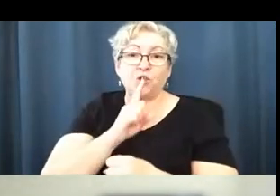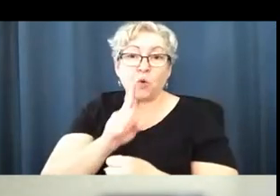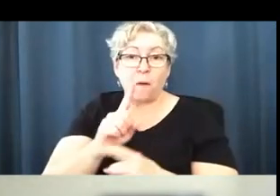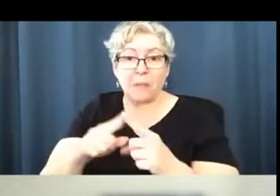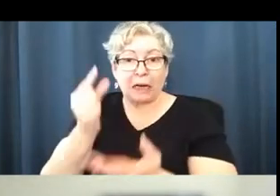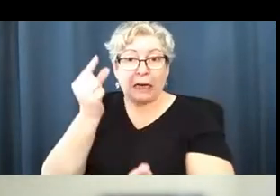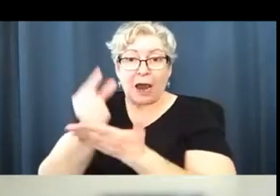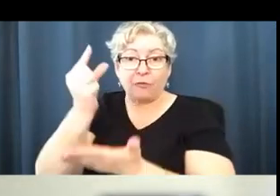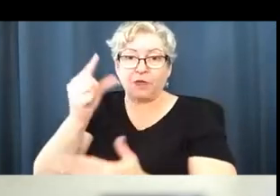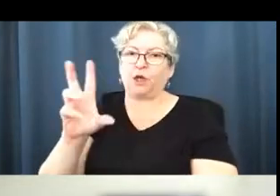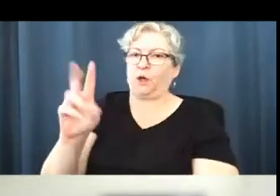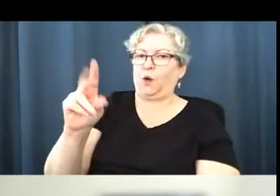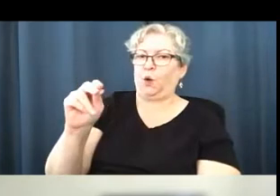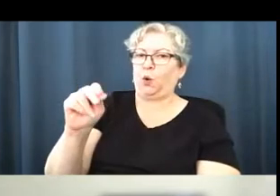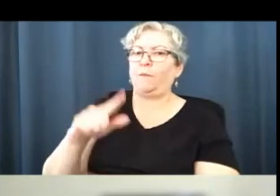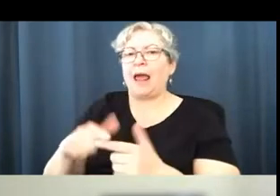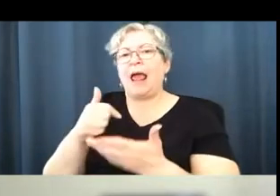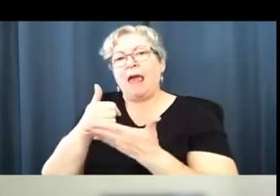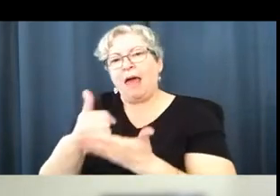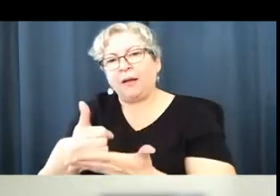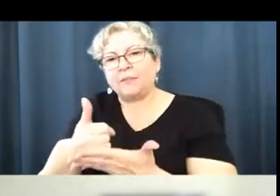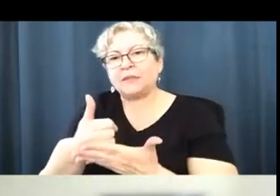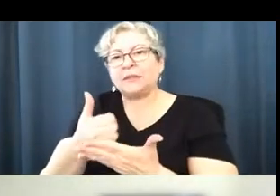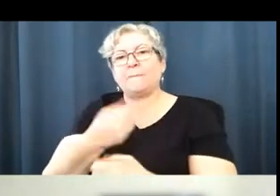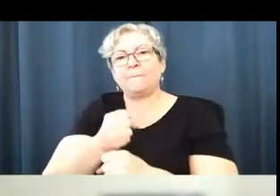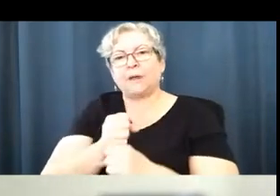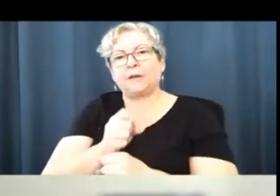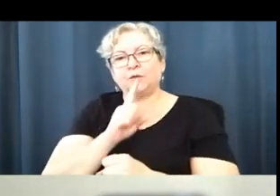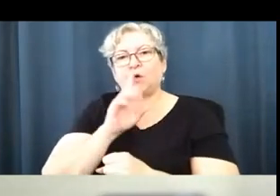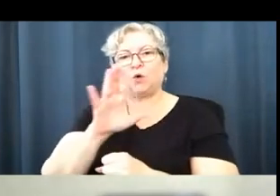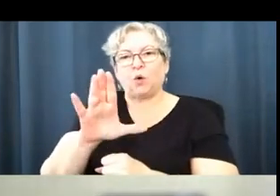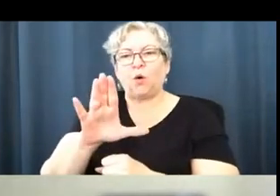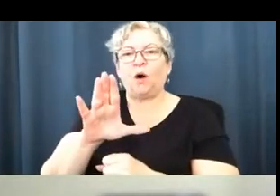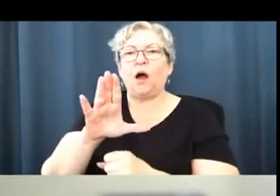but helps ensure that your website is more inclusive if you adhere to the WCAG guidelines.